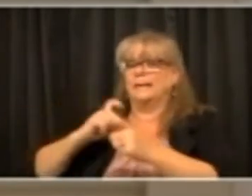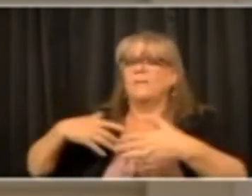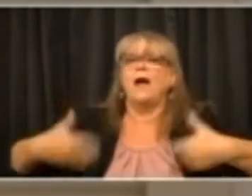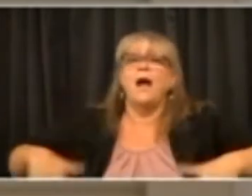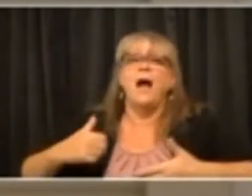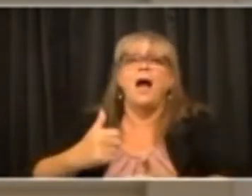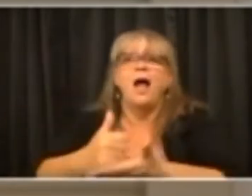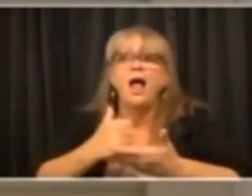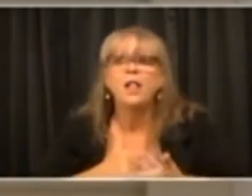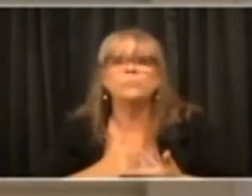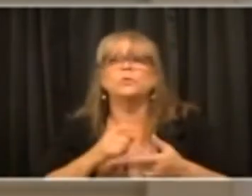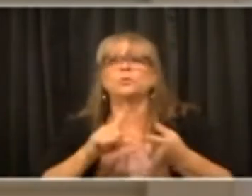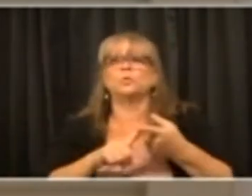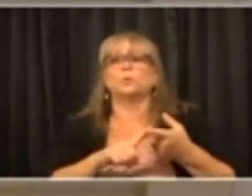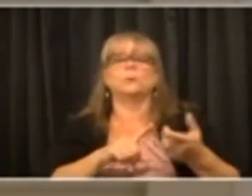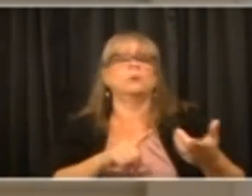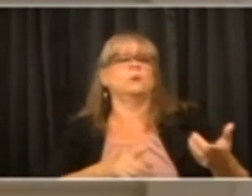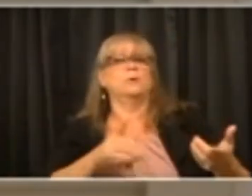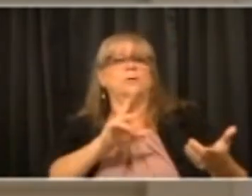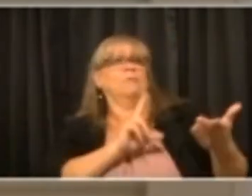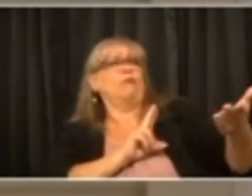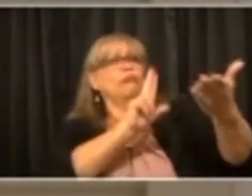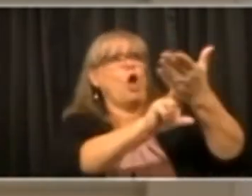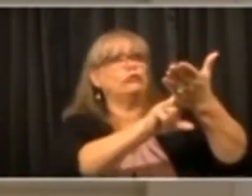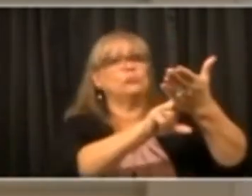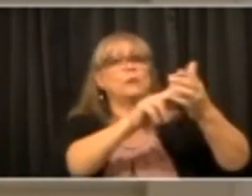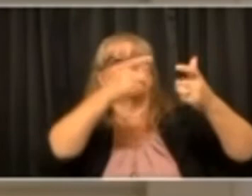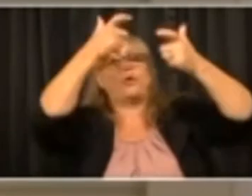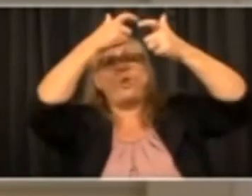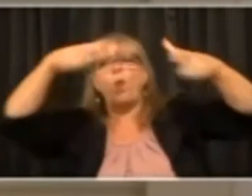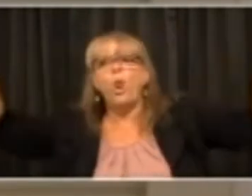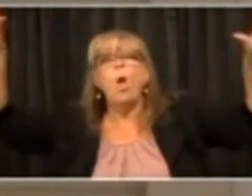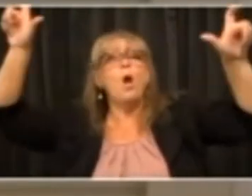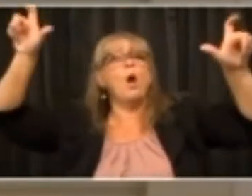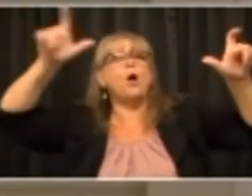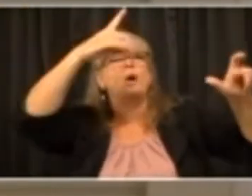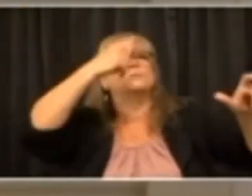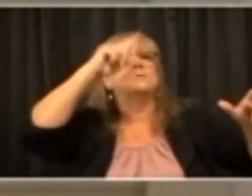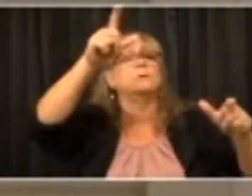tanker fixed-wing aircraft to be used in colorado solely since that